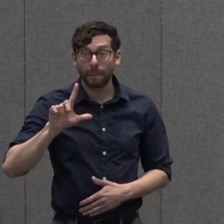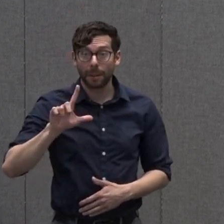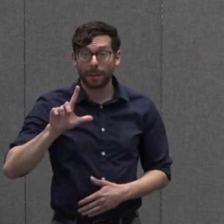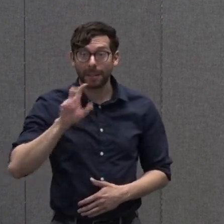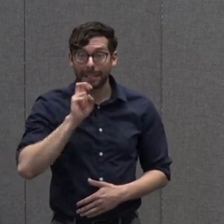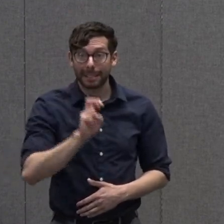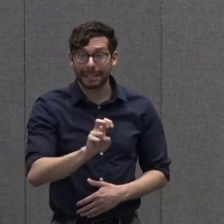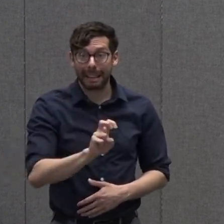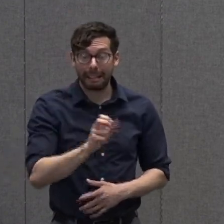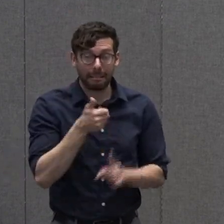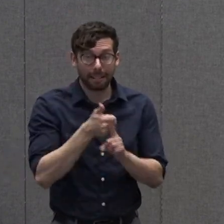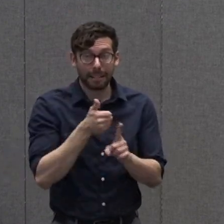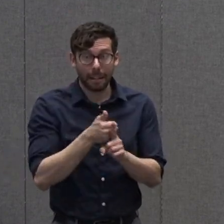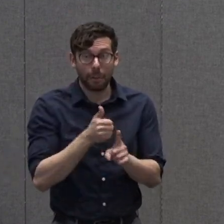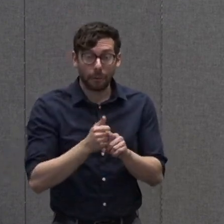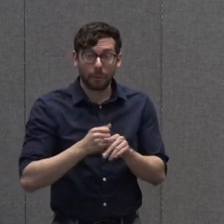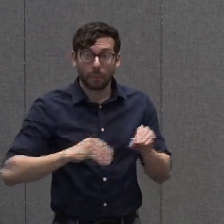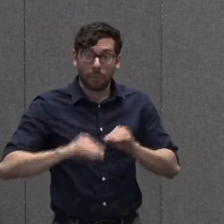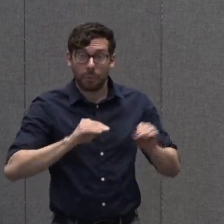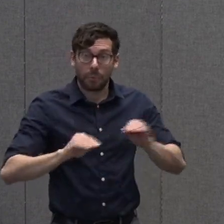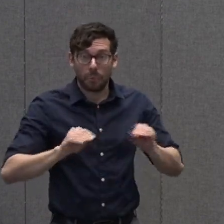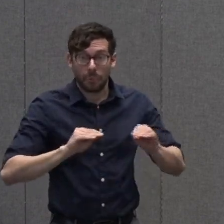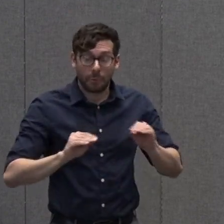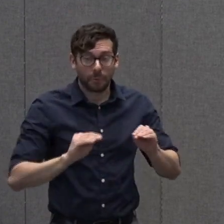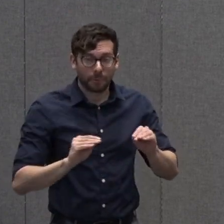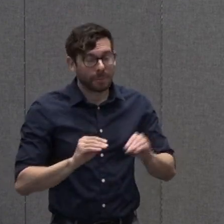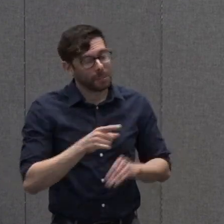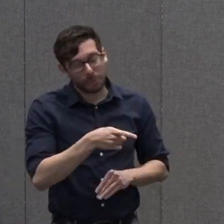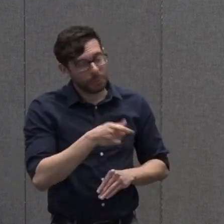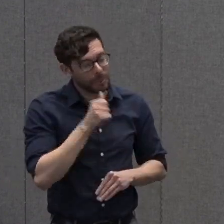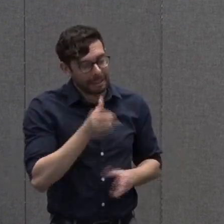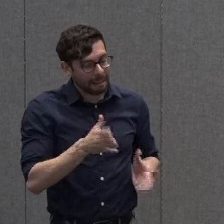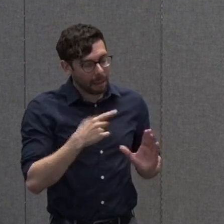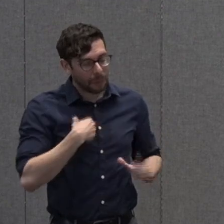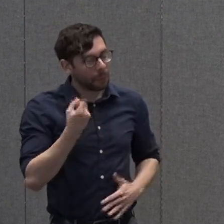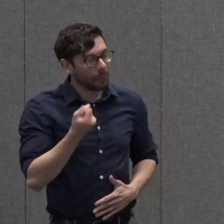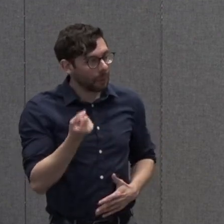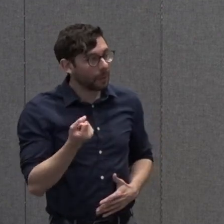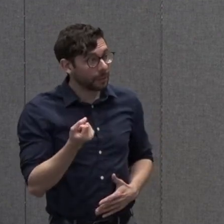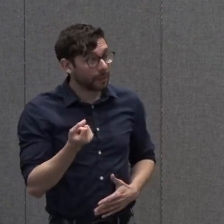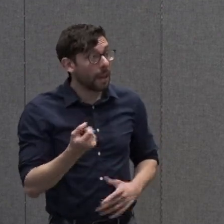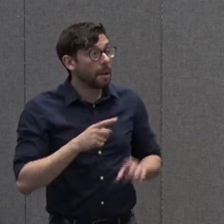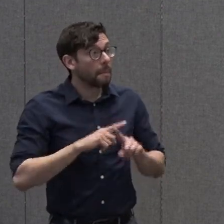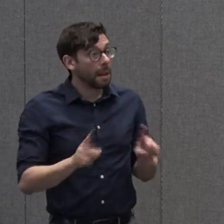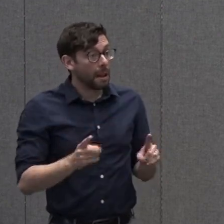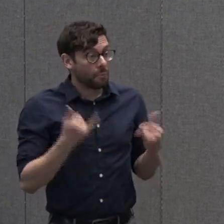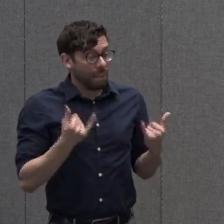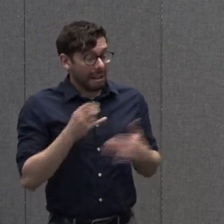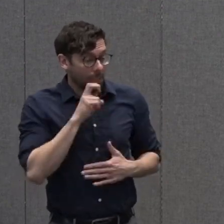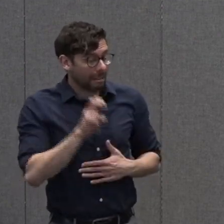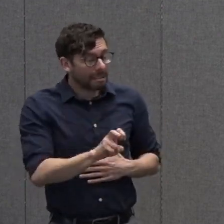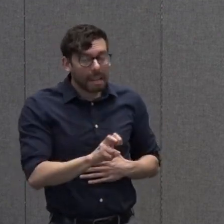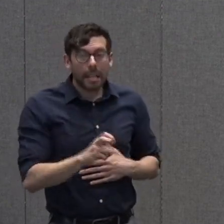I wasn't gonna be able to hold him. But she is, she's cold to touch, she's very smooth,